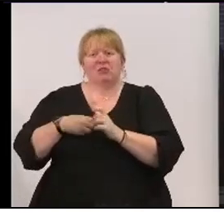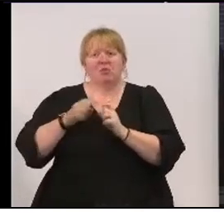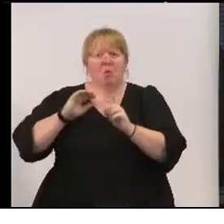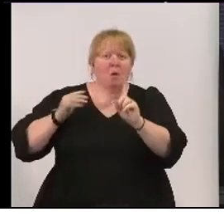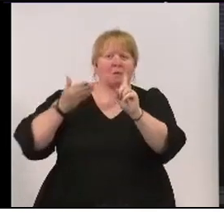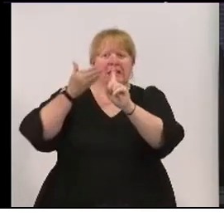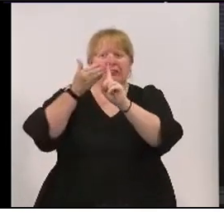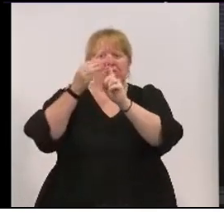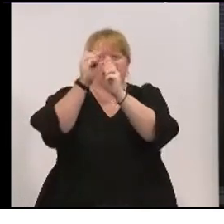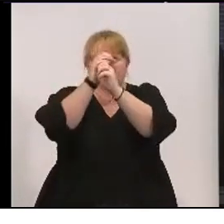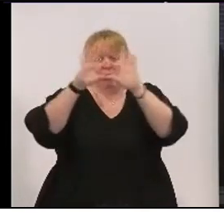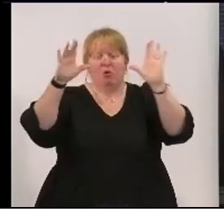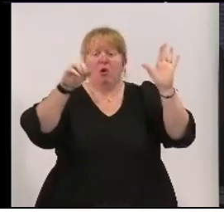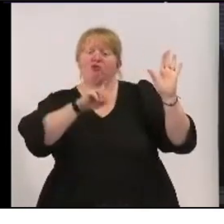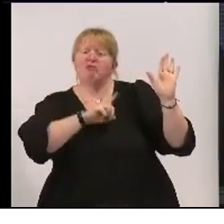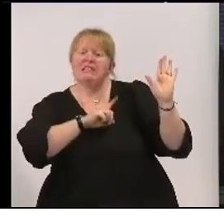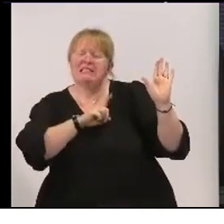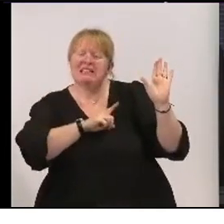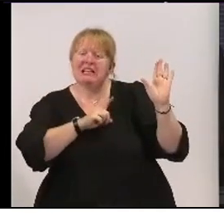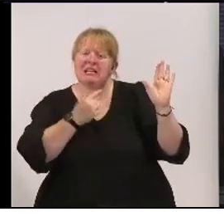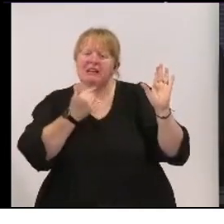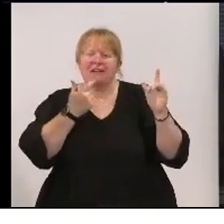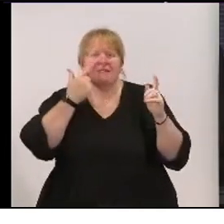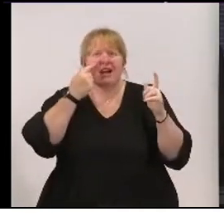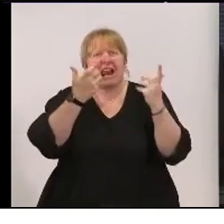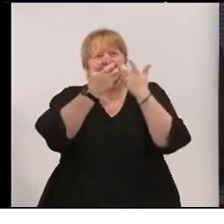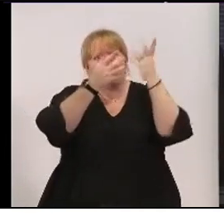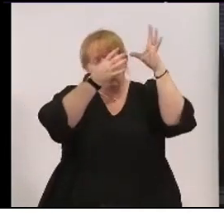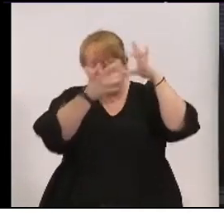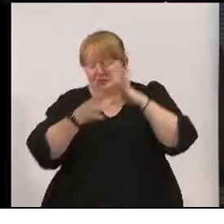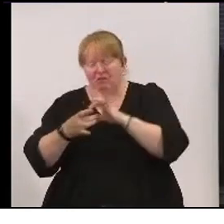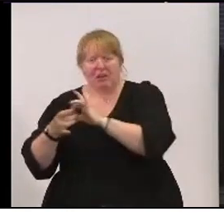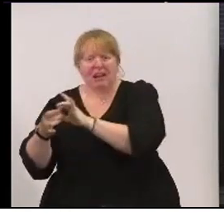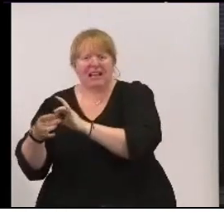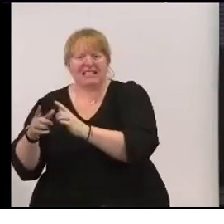that is, find a way to do that if you can. And if you can't, the only tip I will leave